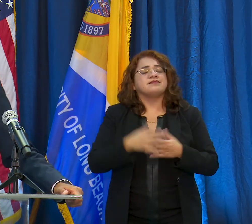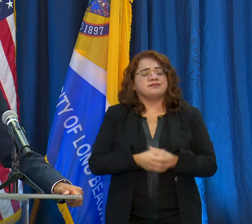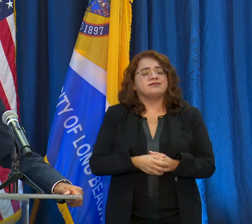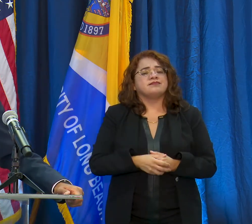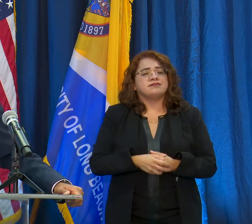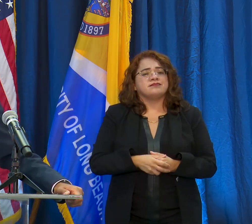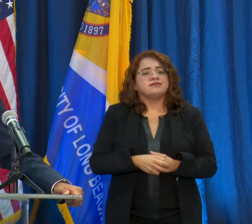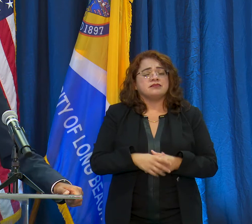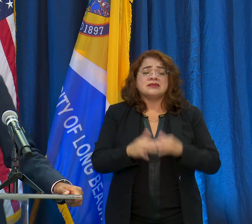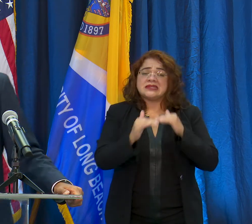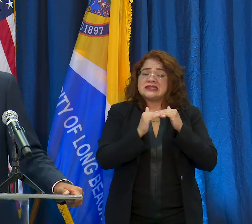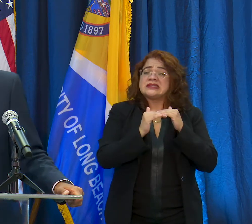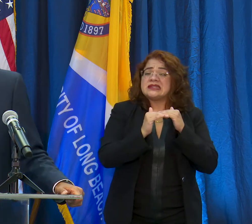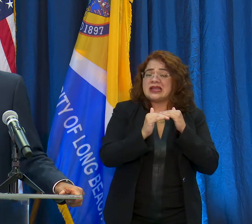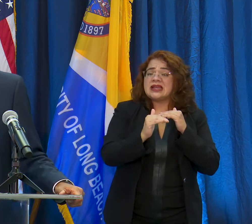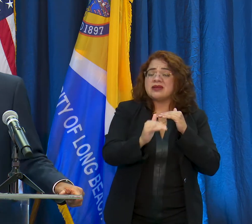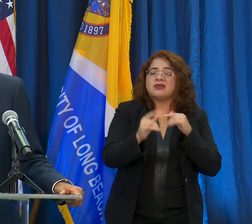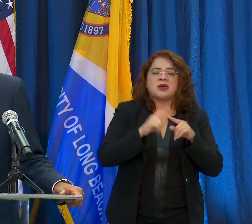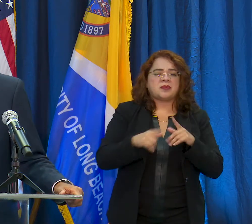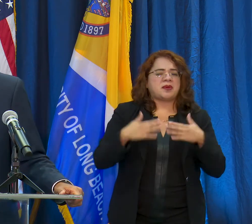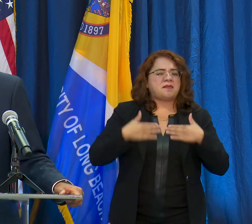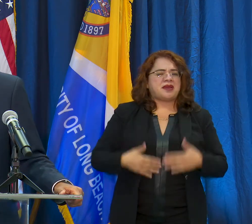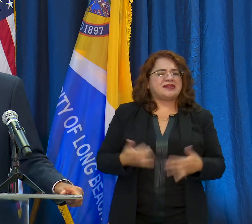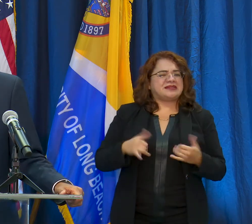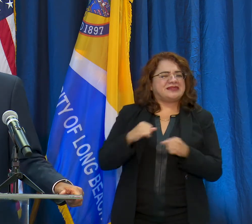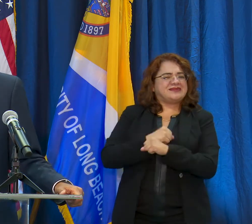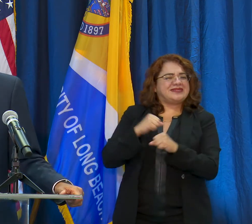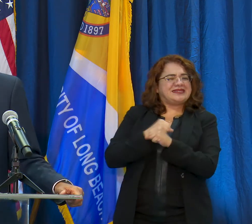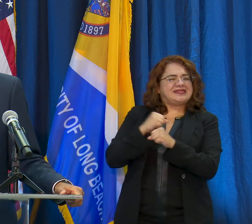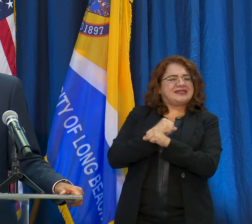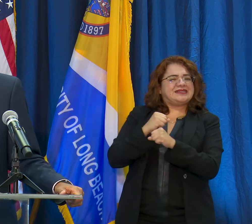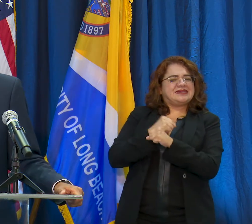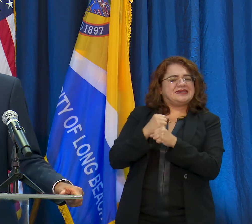while stable, is still fighting for his life. That's something that we are